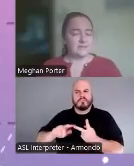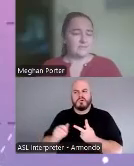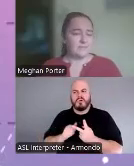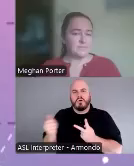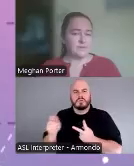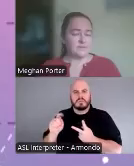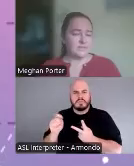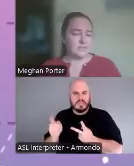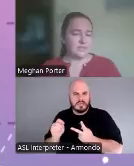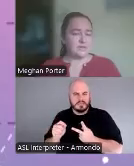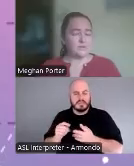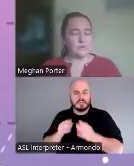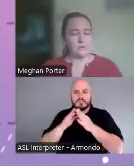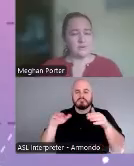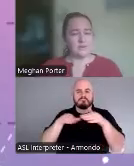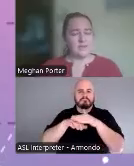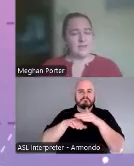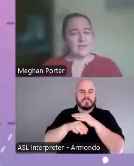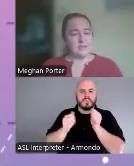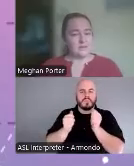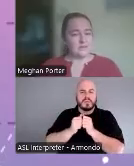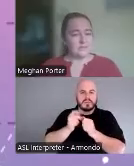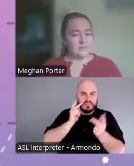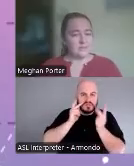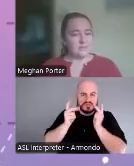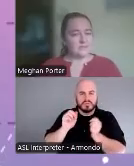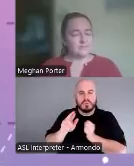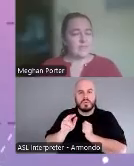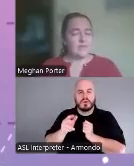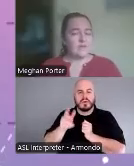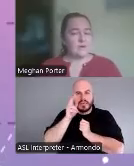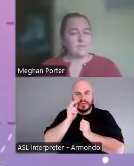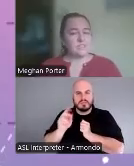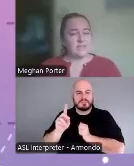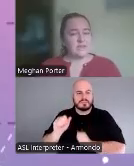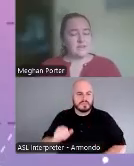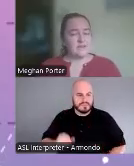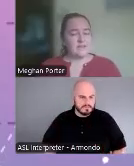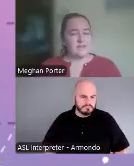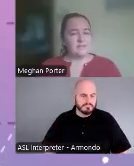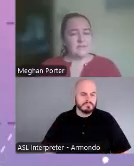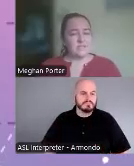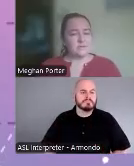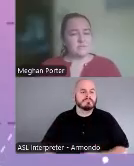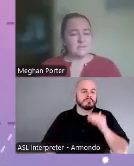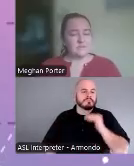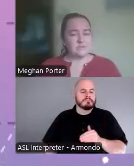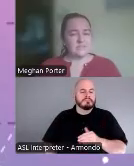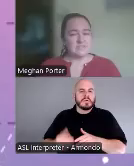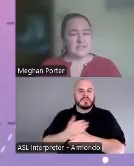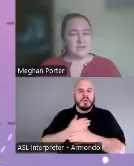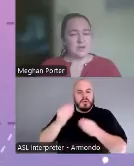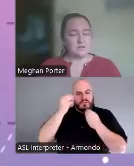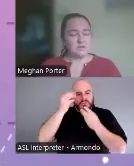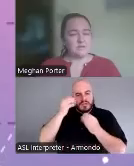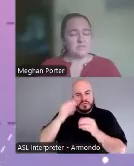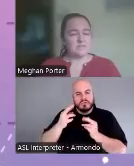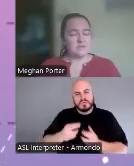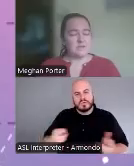for people with vision or hearing disabilities. We shared informational resources and articles.